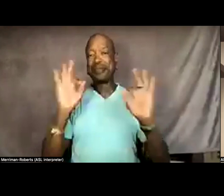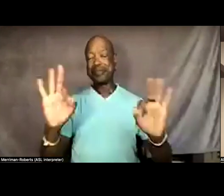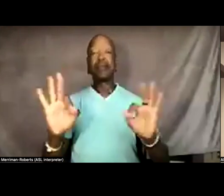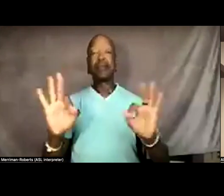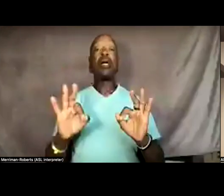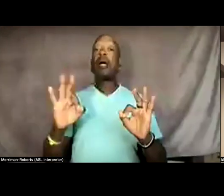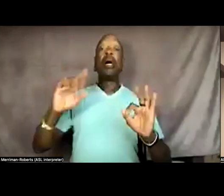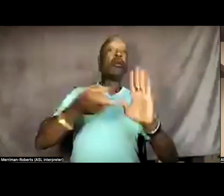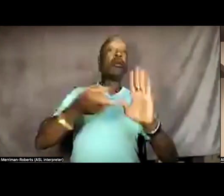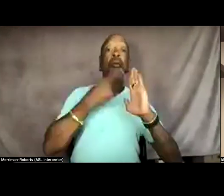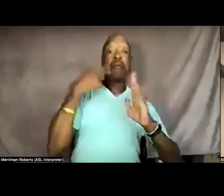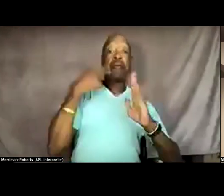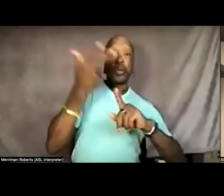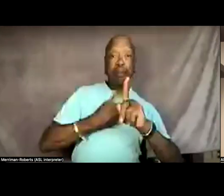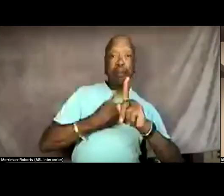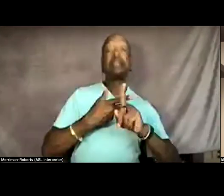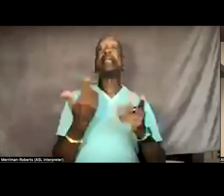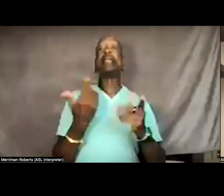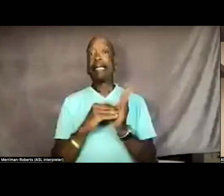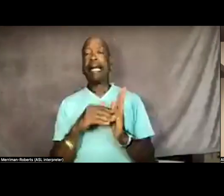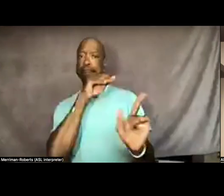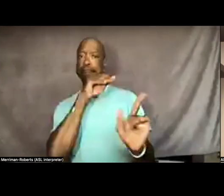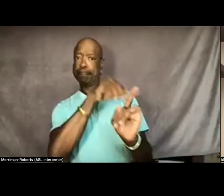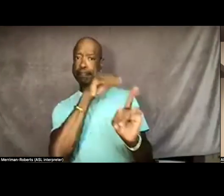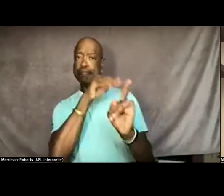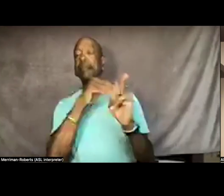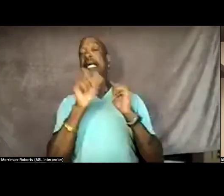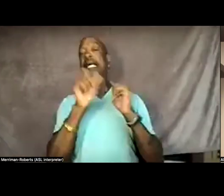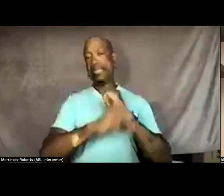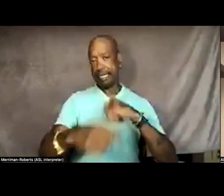pushed again at the end of that three-month period and got it extended again and then we pushed again